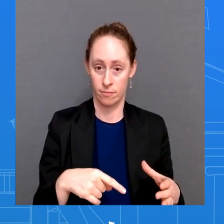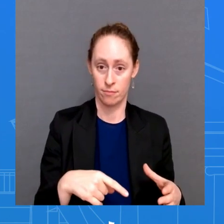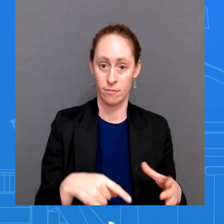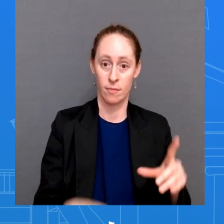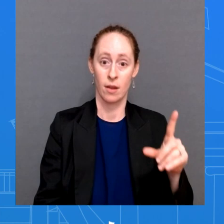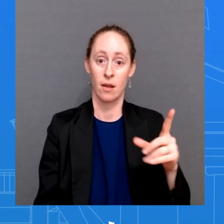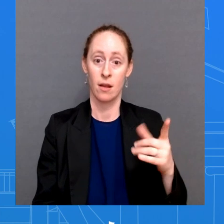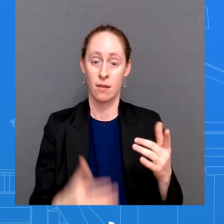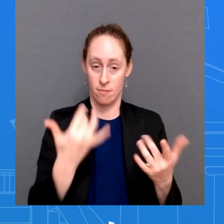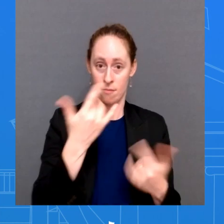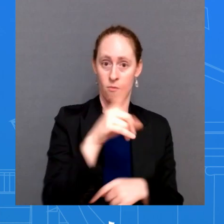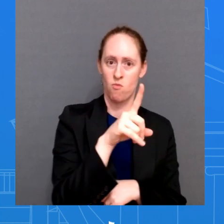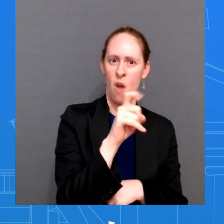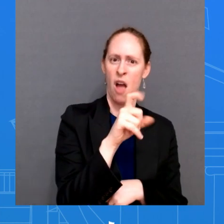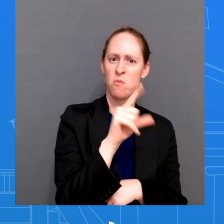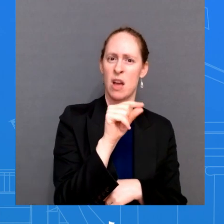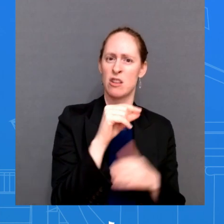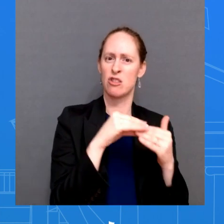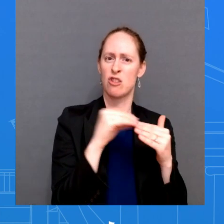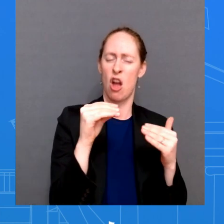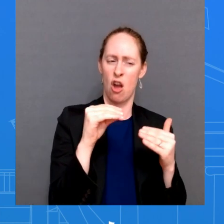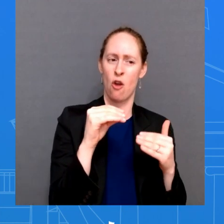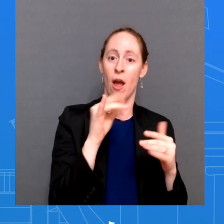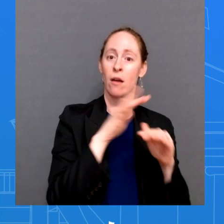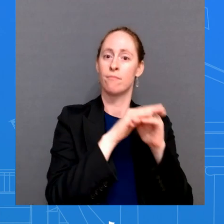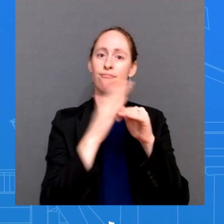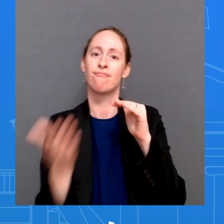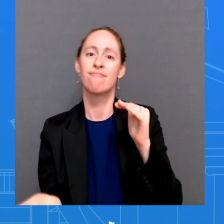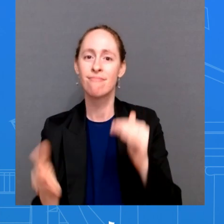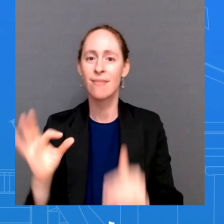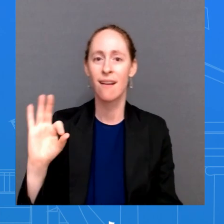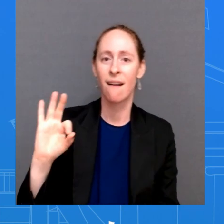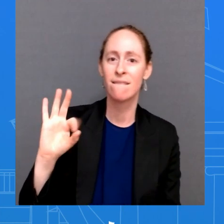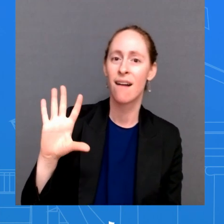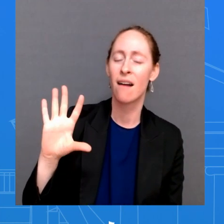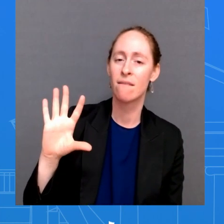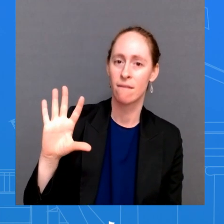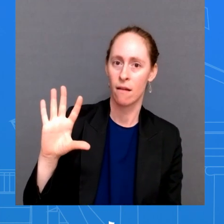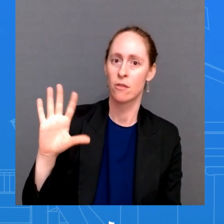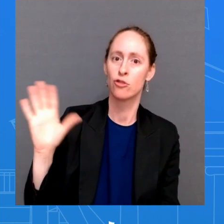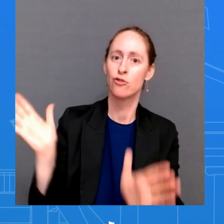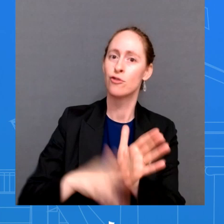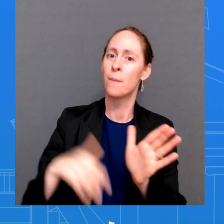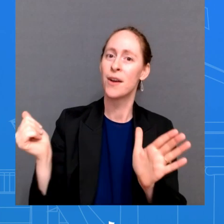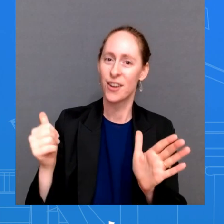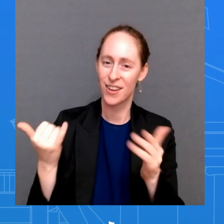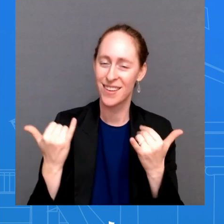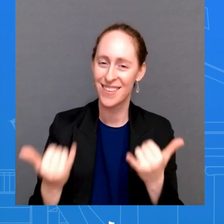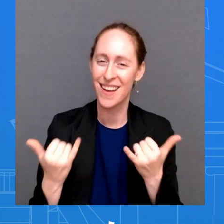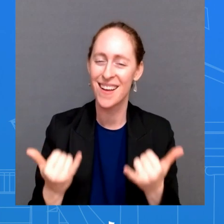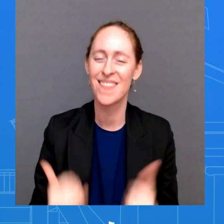movement that we have seen. And -- and again, you know, we're not members of the OPEC+.